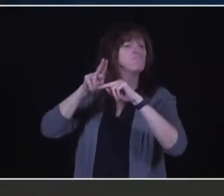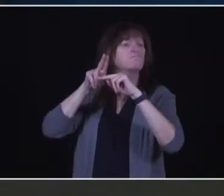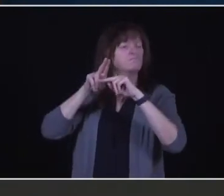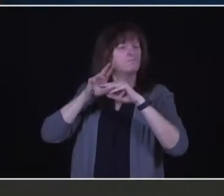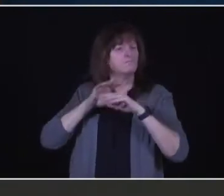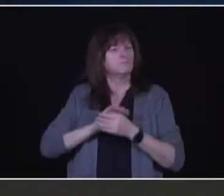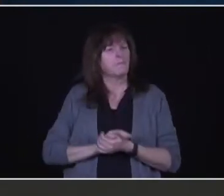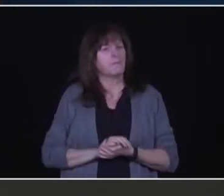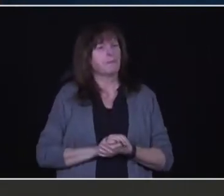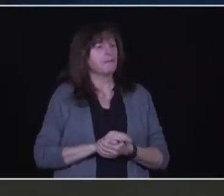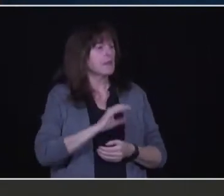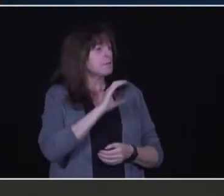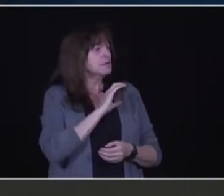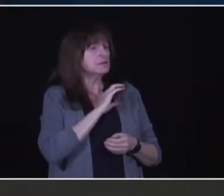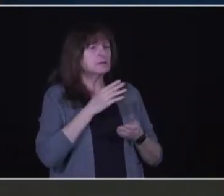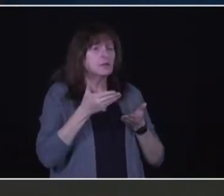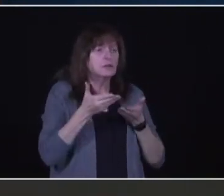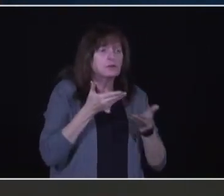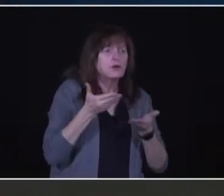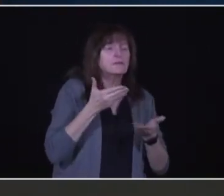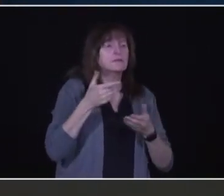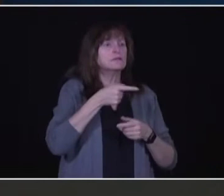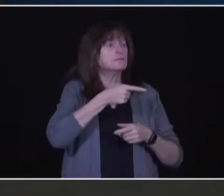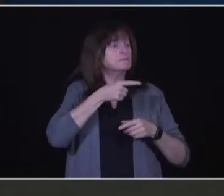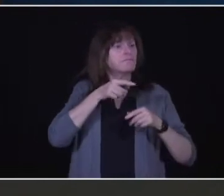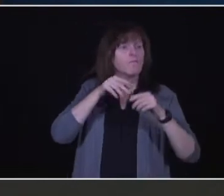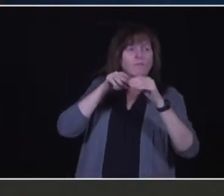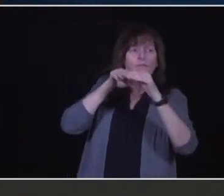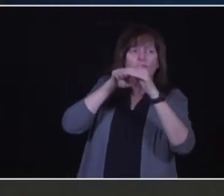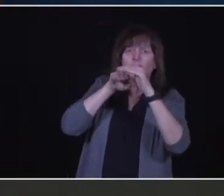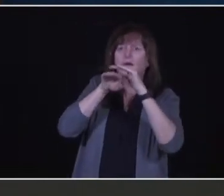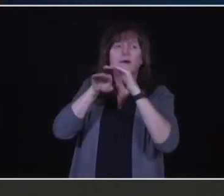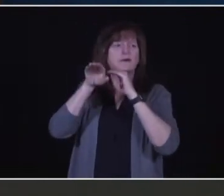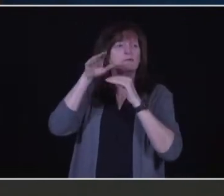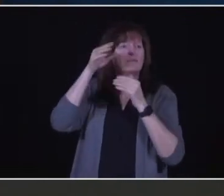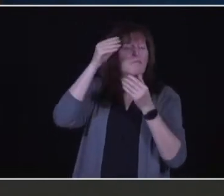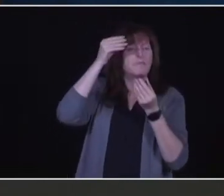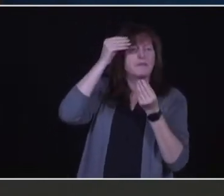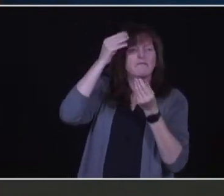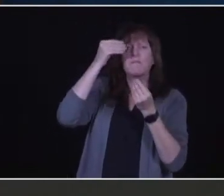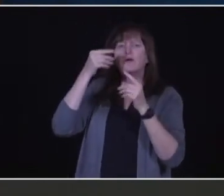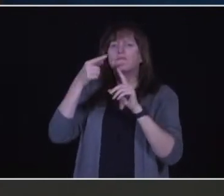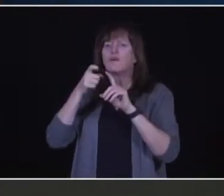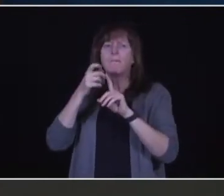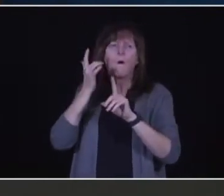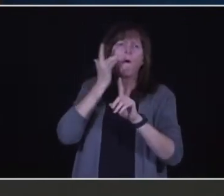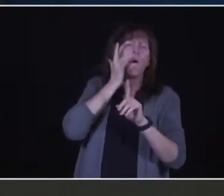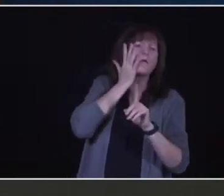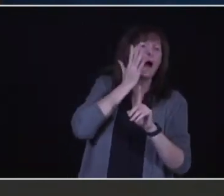information from hotel guest registries. The ministers will provide more details and a moment.